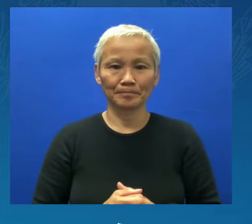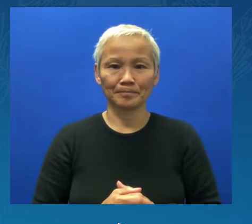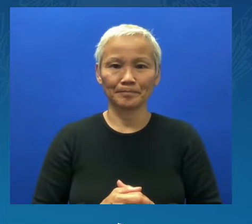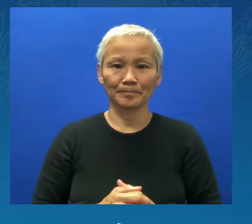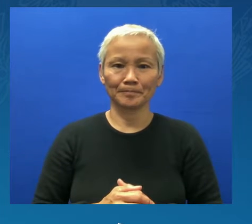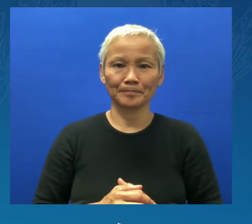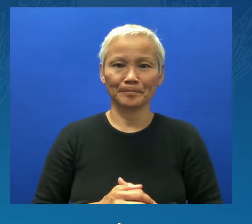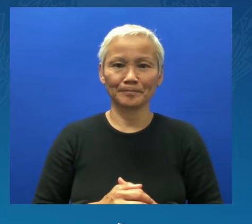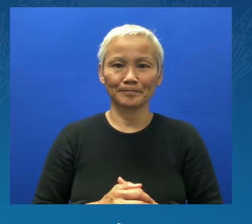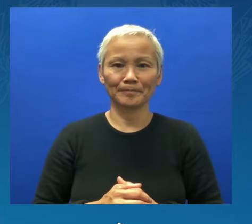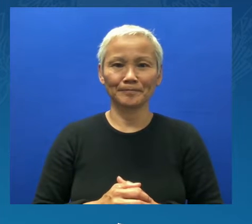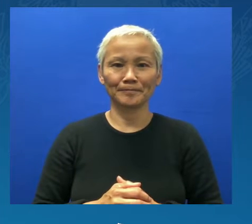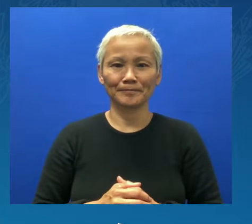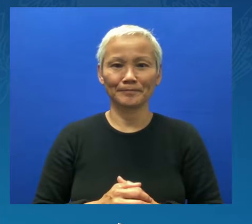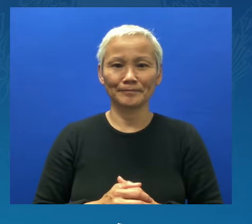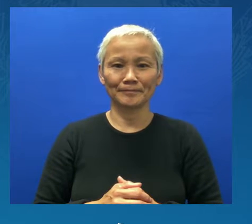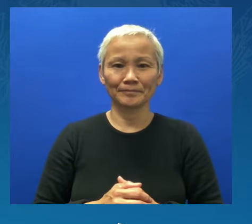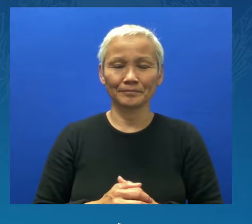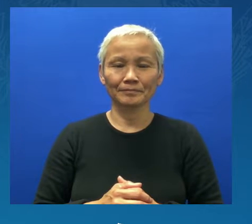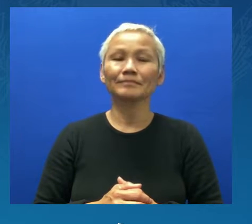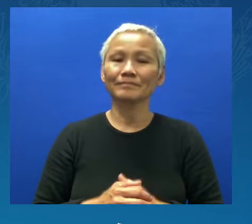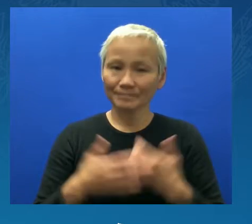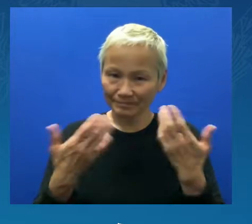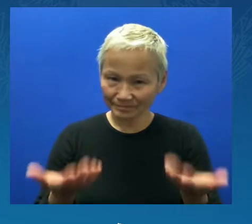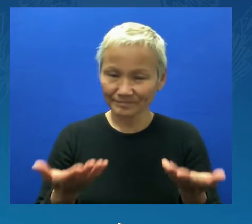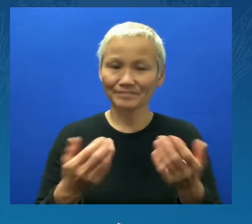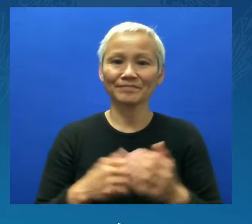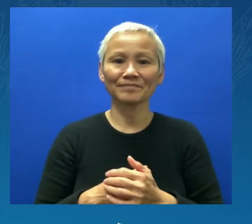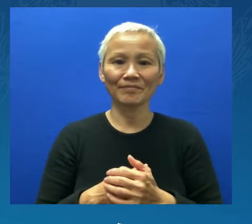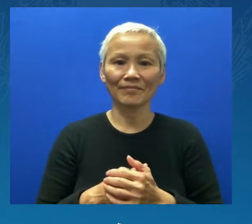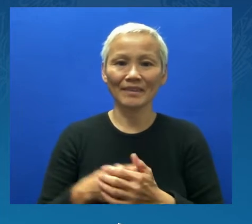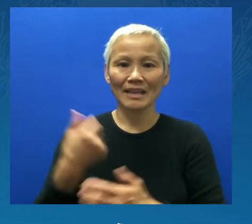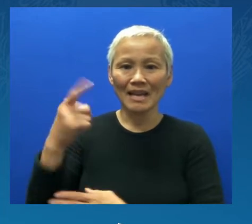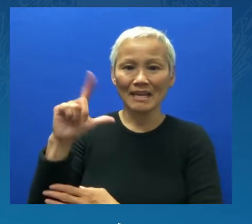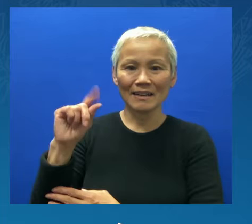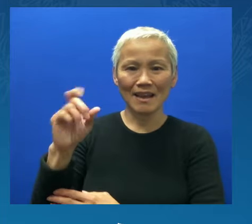So it's a little bit late for a good afternoon, but in fact, good afternoon.